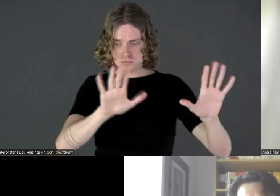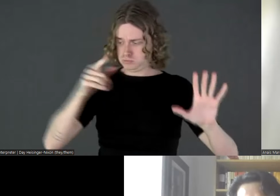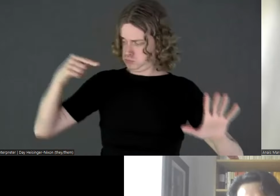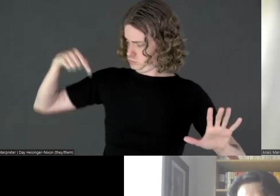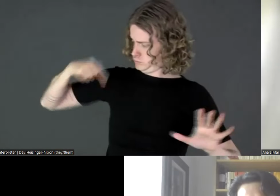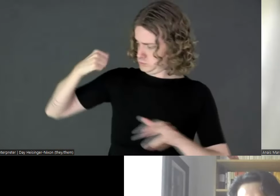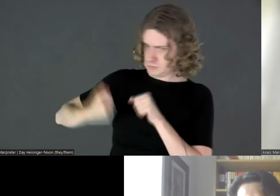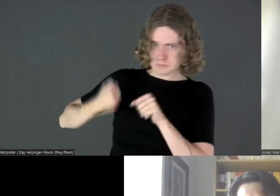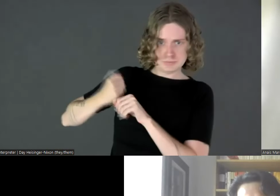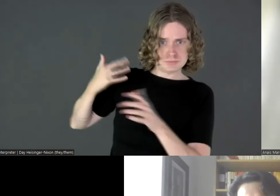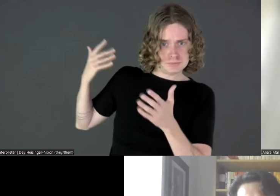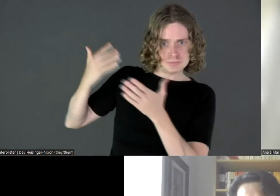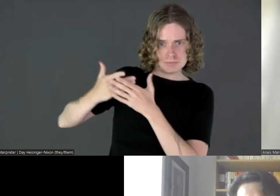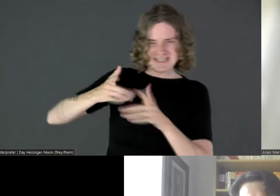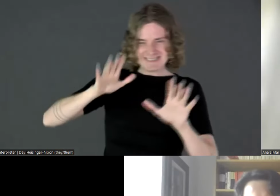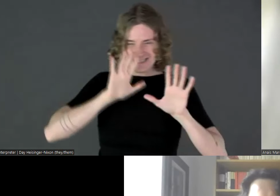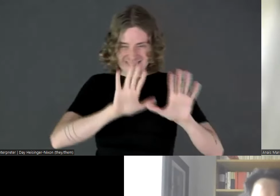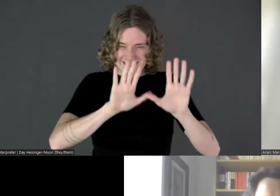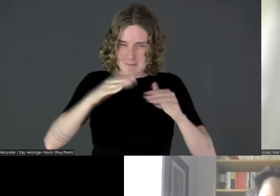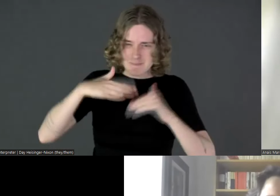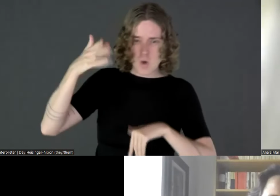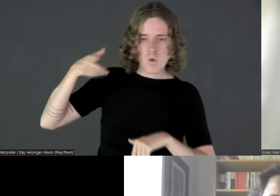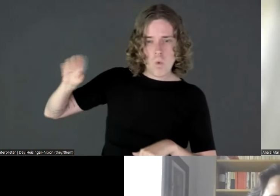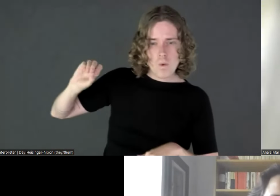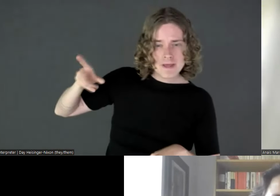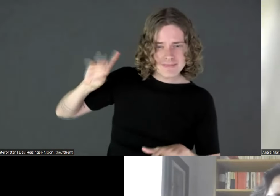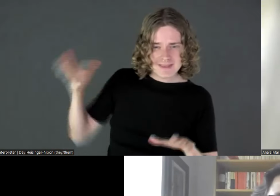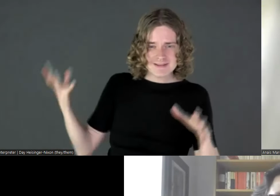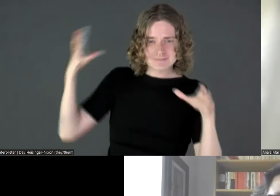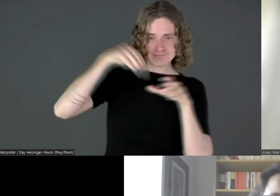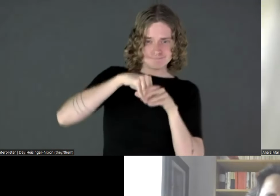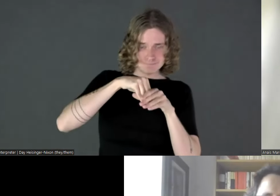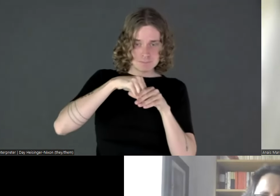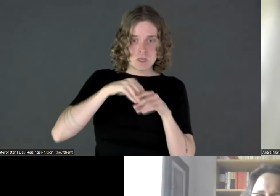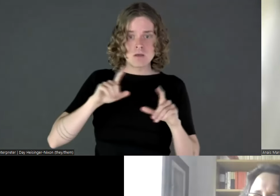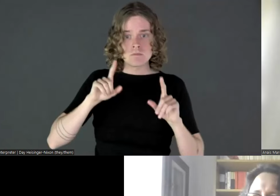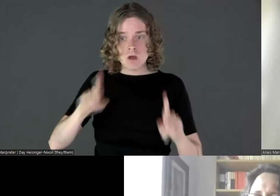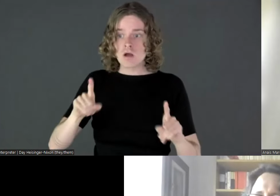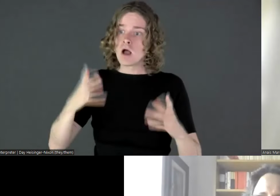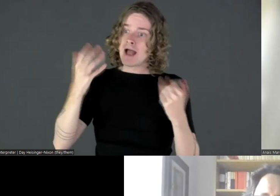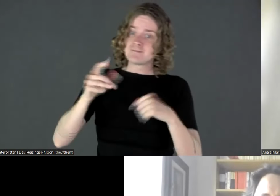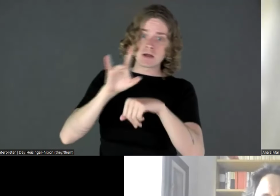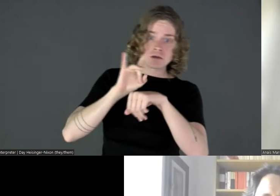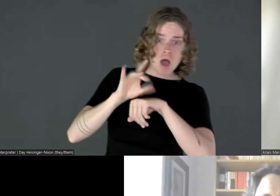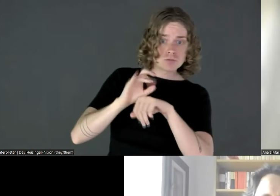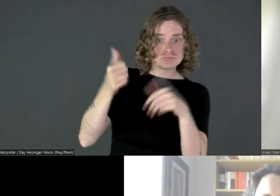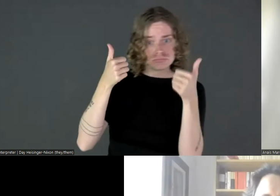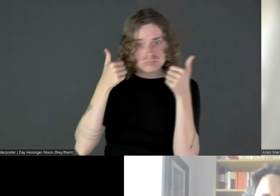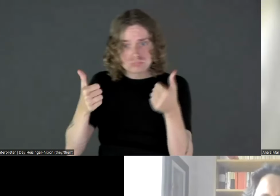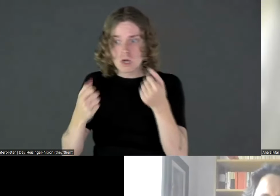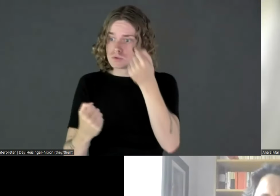activities there hasn't been a lot of guidance and support on cluster teams on how to do that.